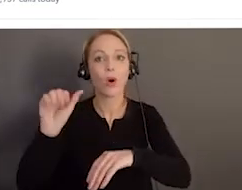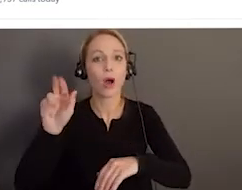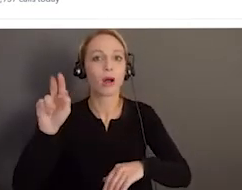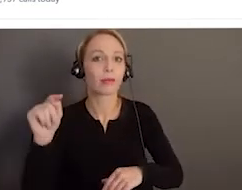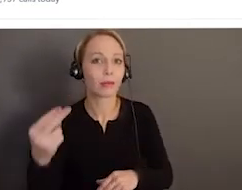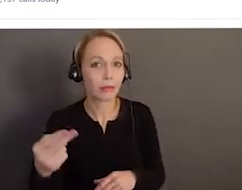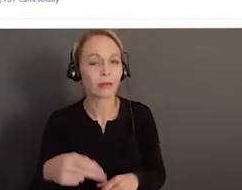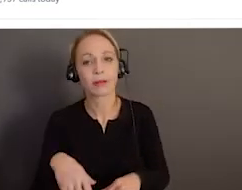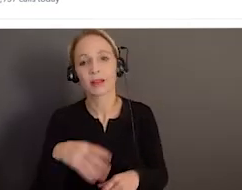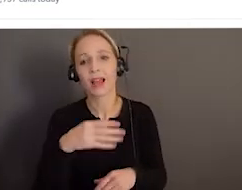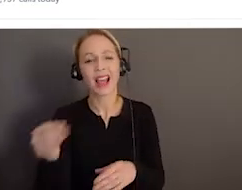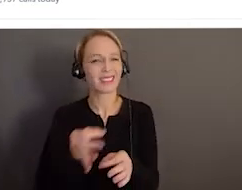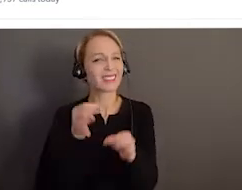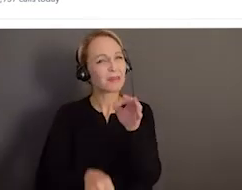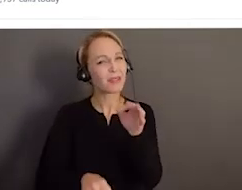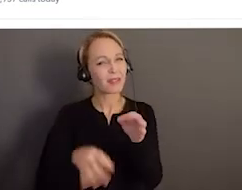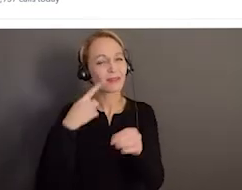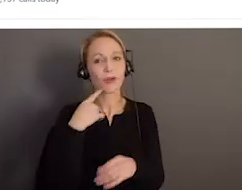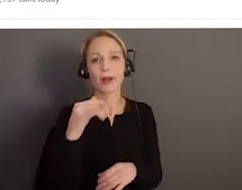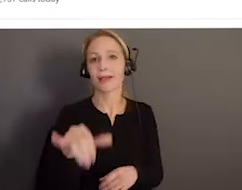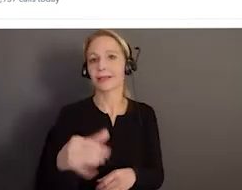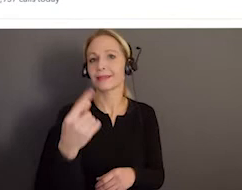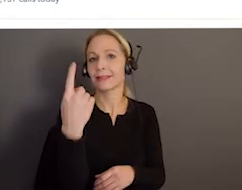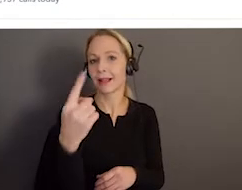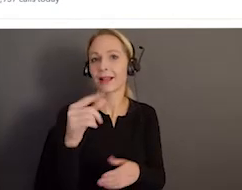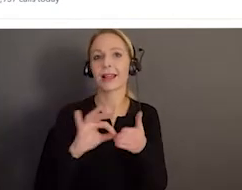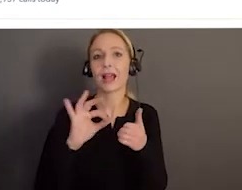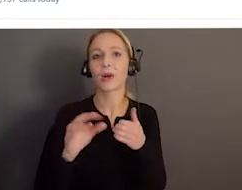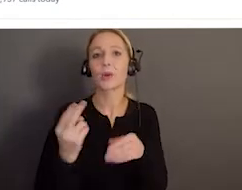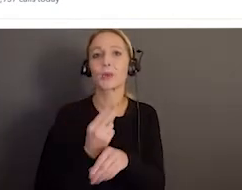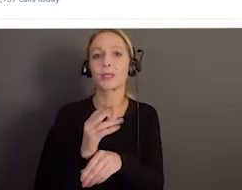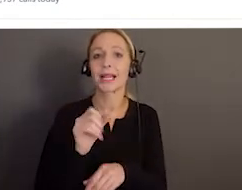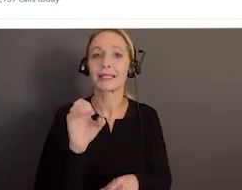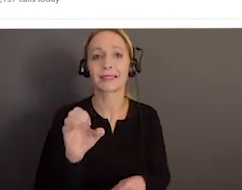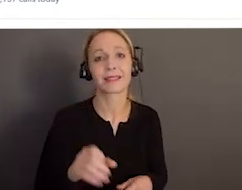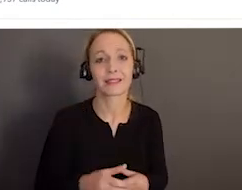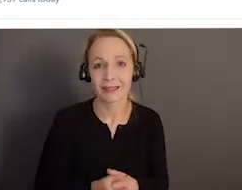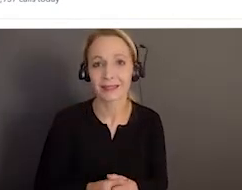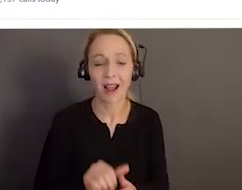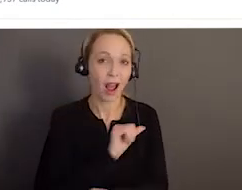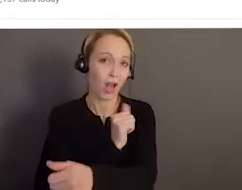ON TOP OF OAUTH AND SIMPLE ACCOUNT CASE.